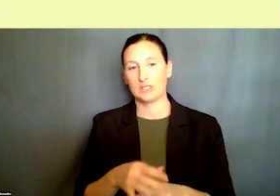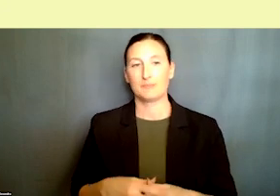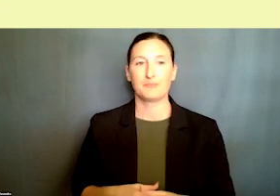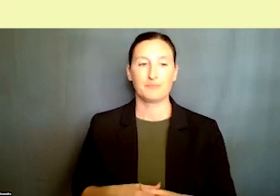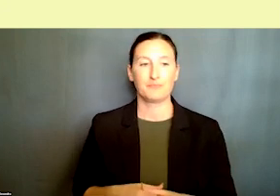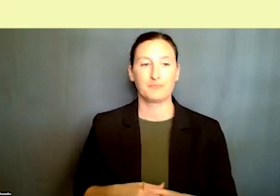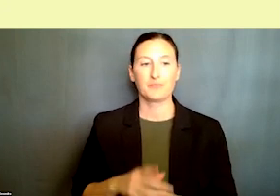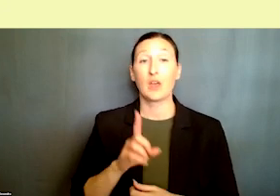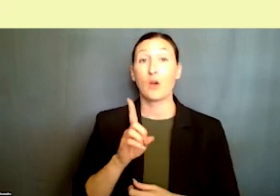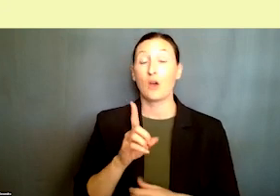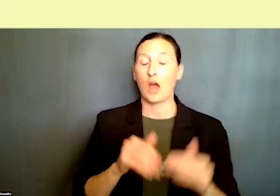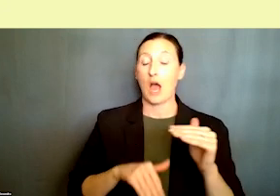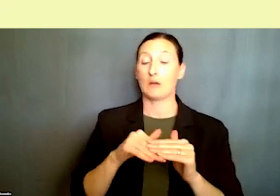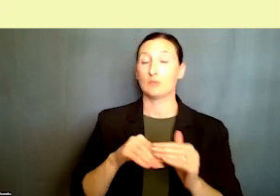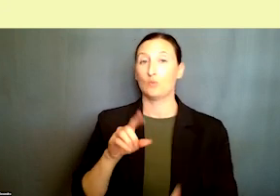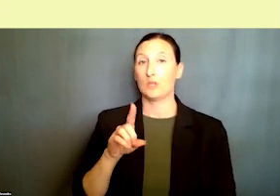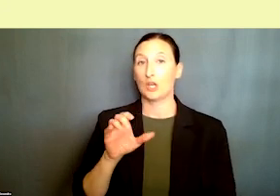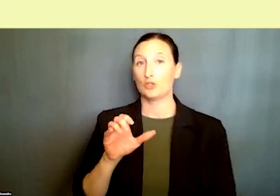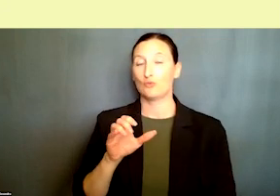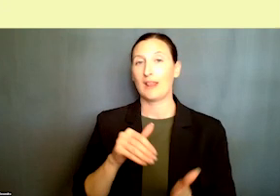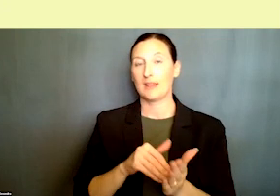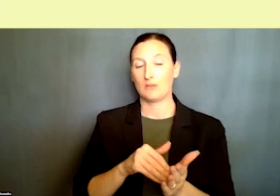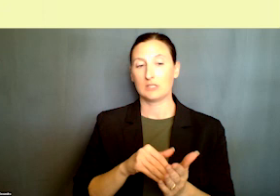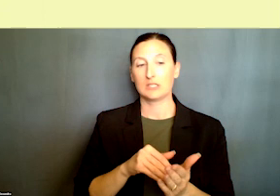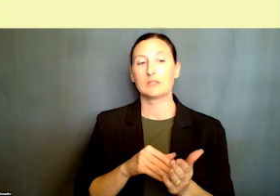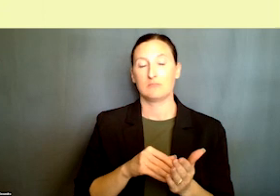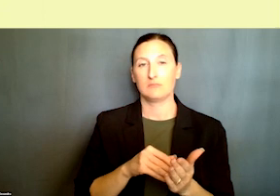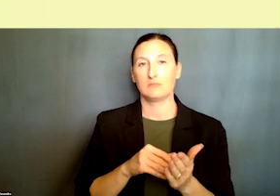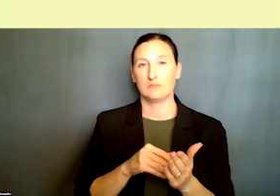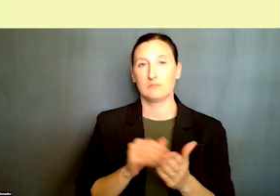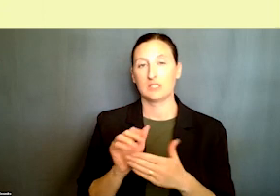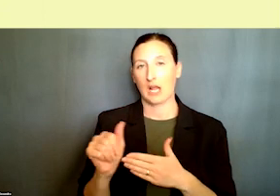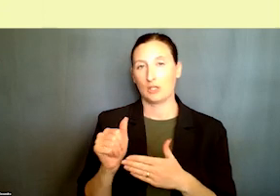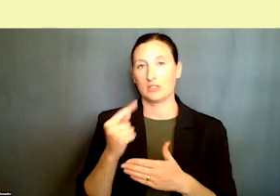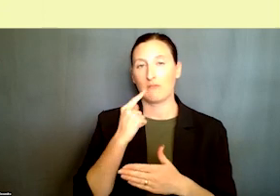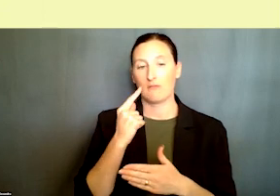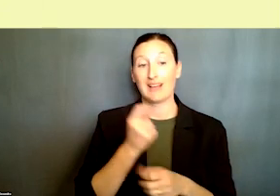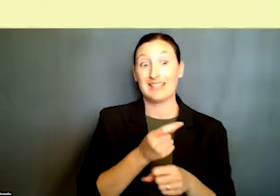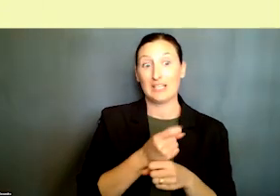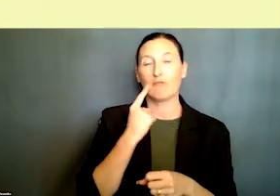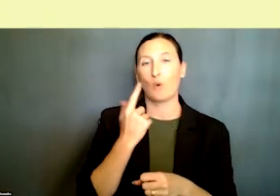That's been going since 2021. A related program which is okay.